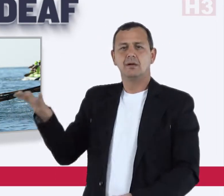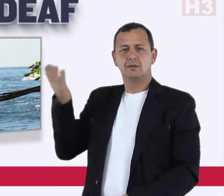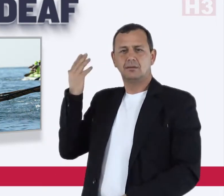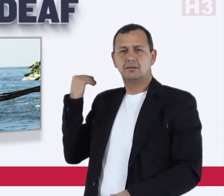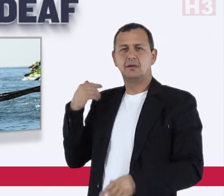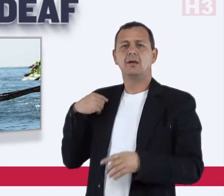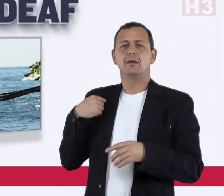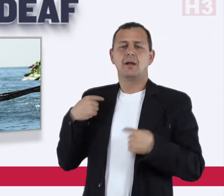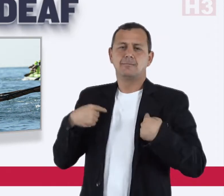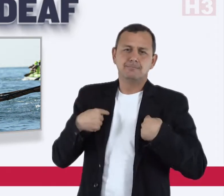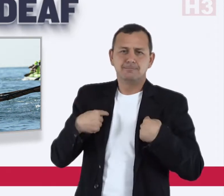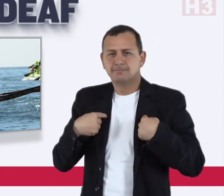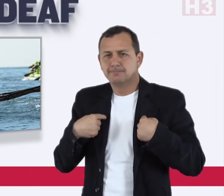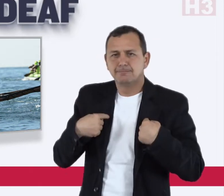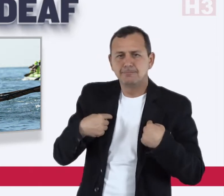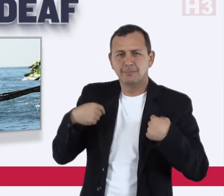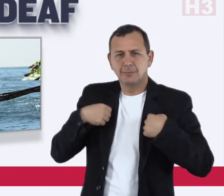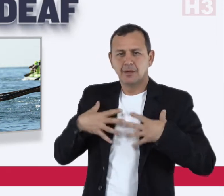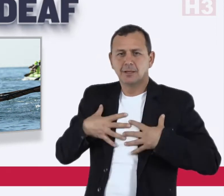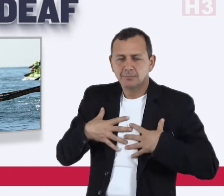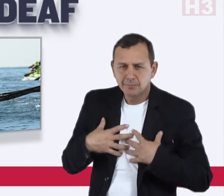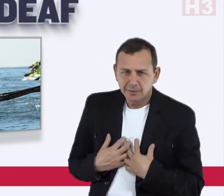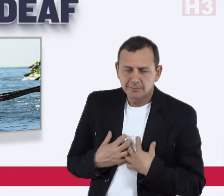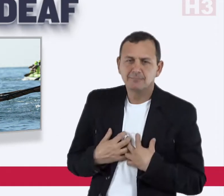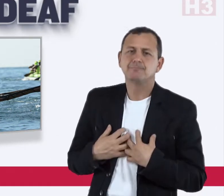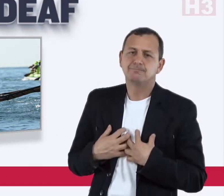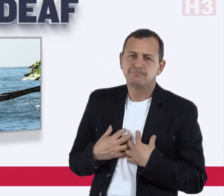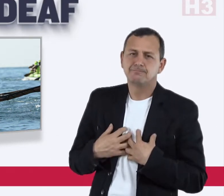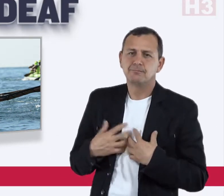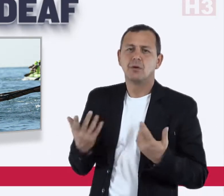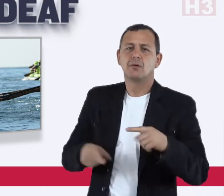it saved her from from struggling with depression